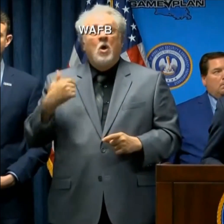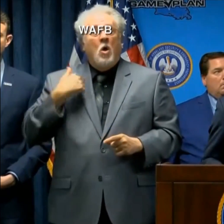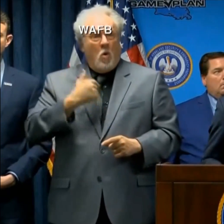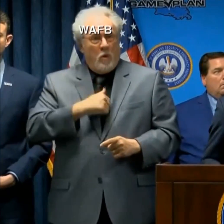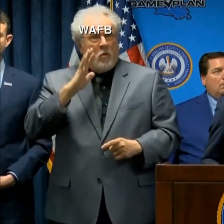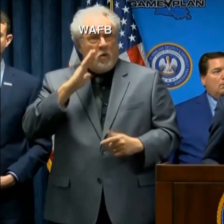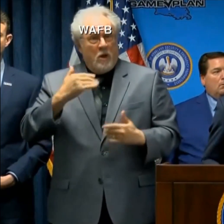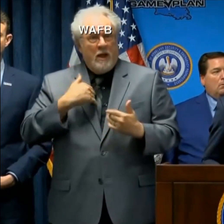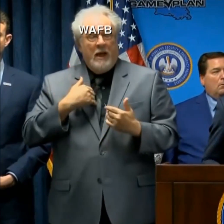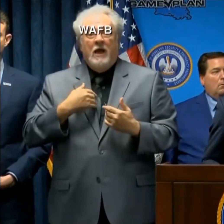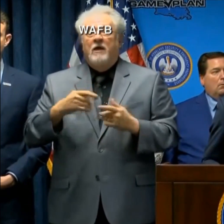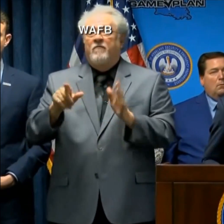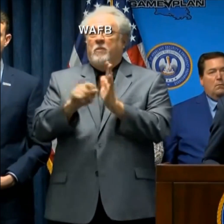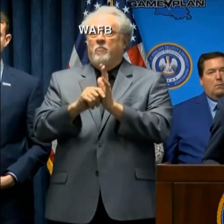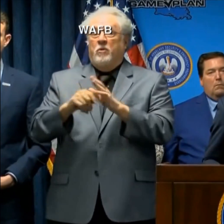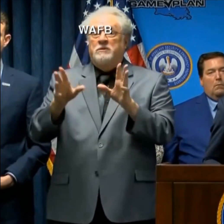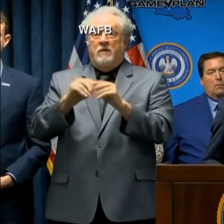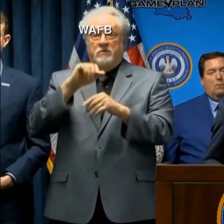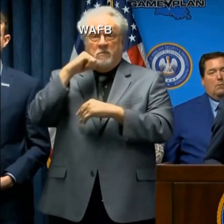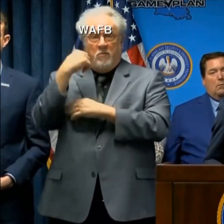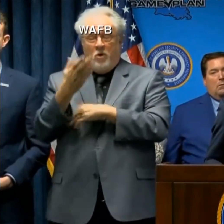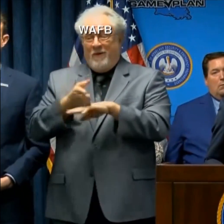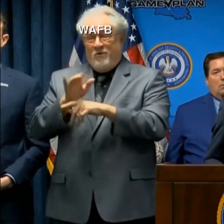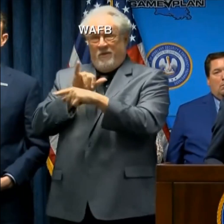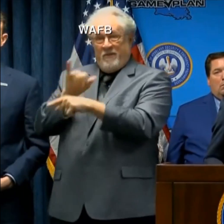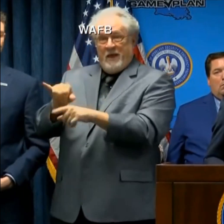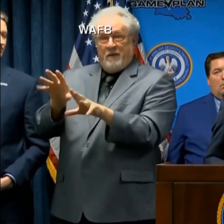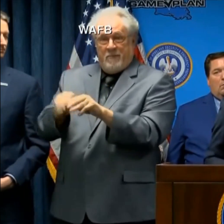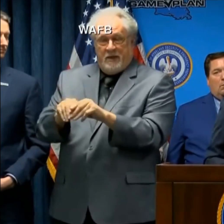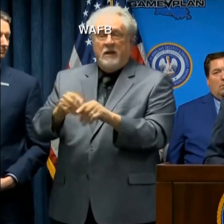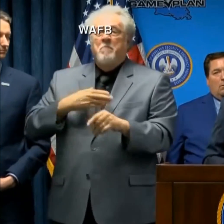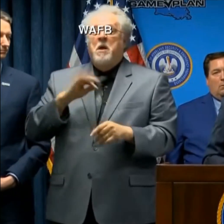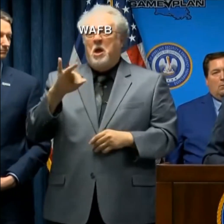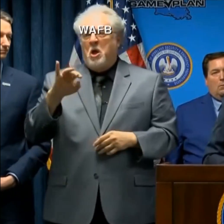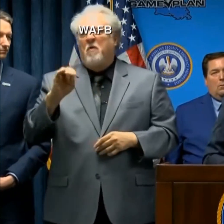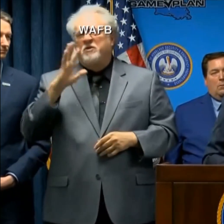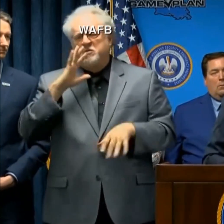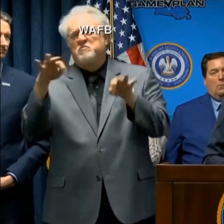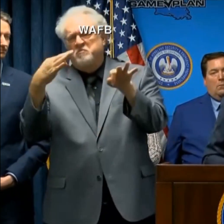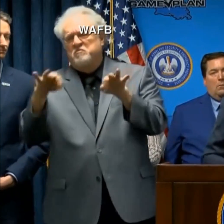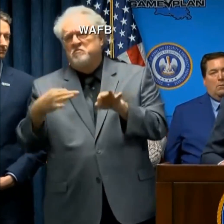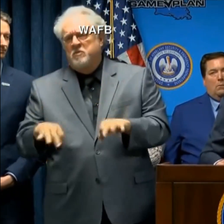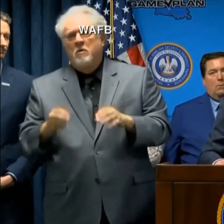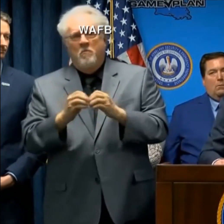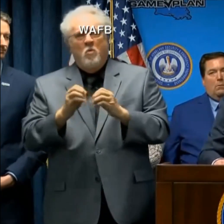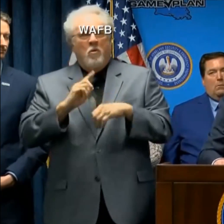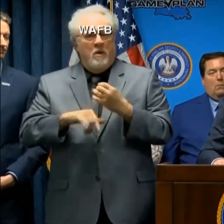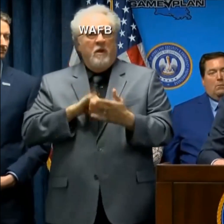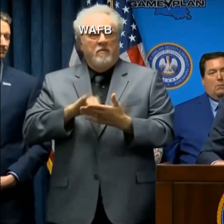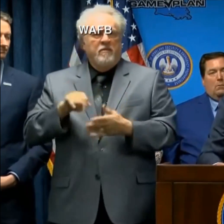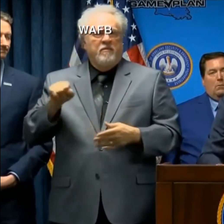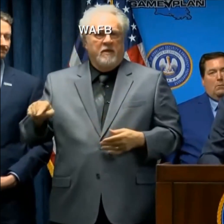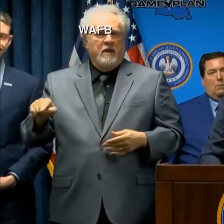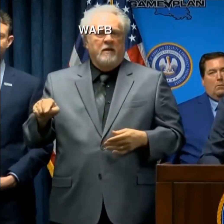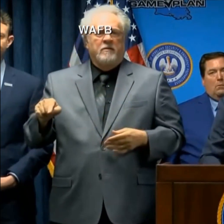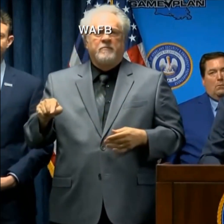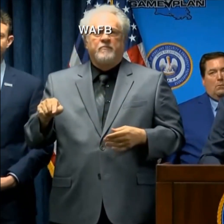a joint press conference tomorrow morning after that meeting and my office will have more tails and more details about that press conference later